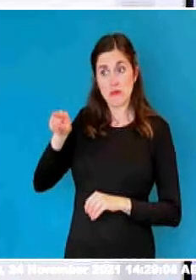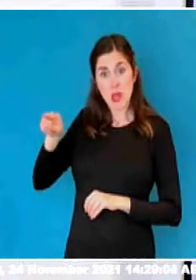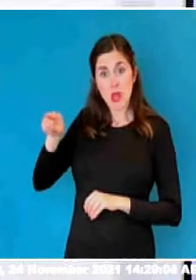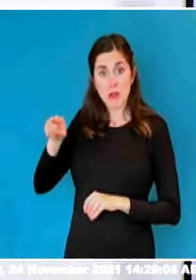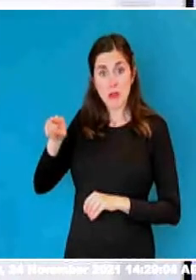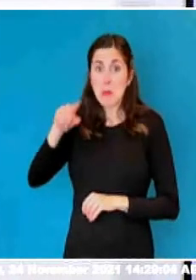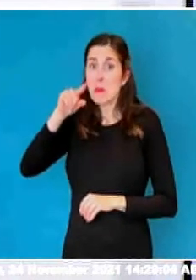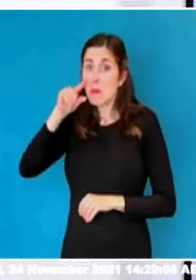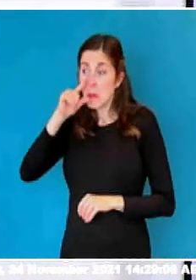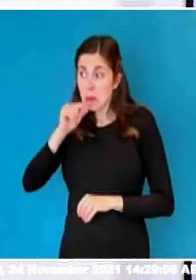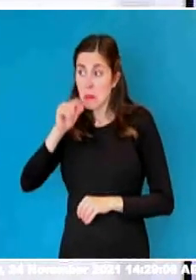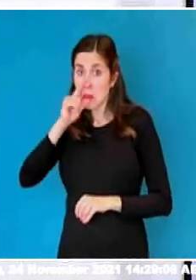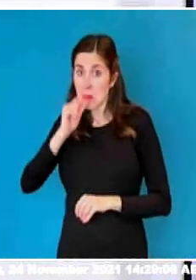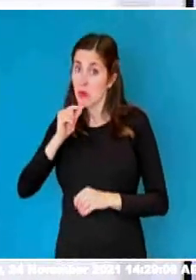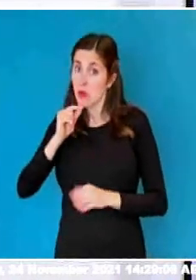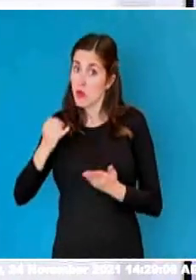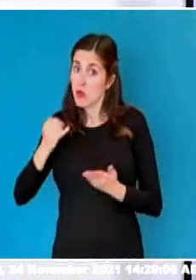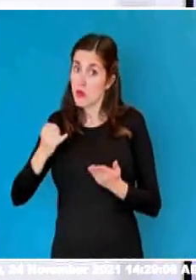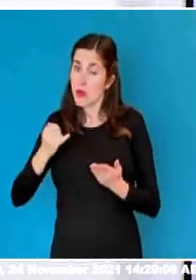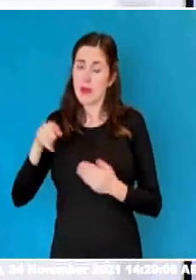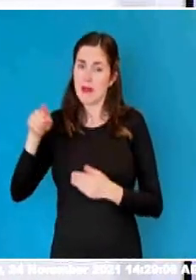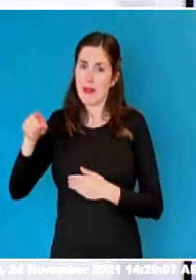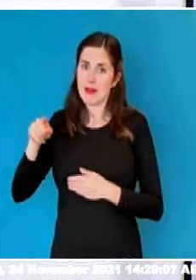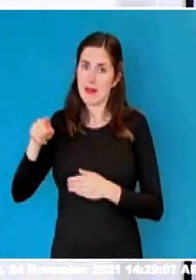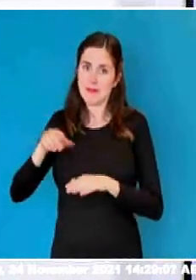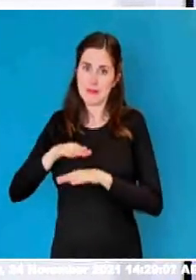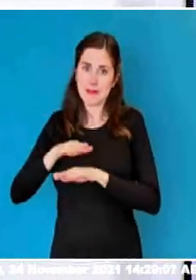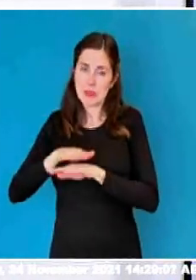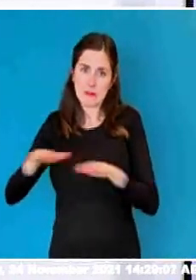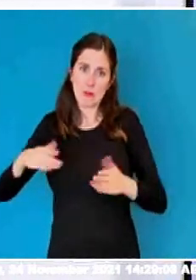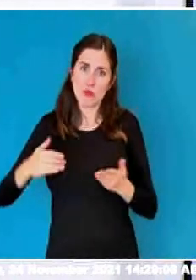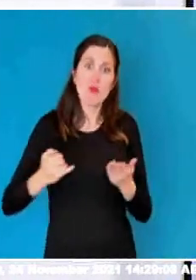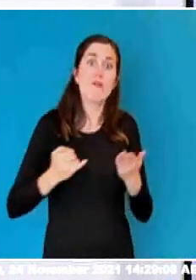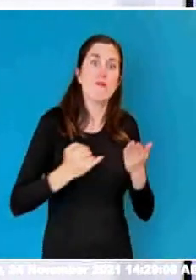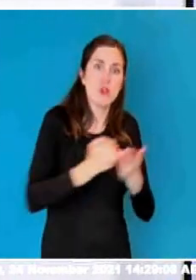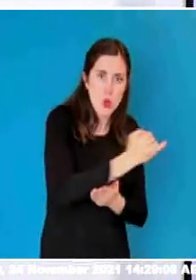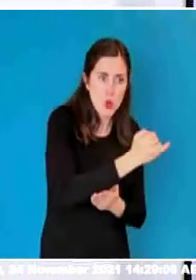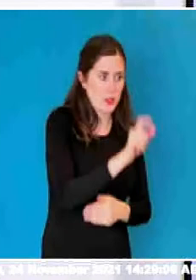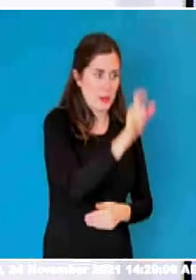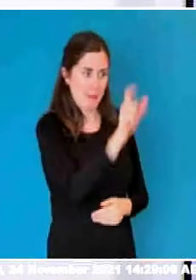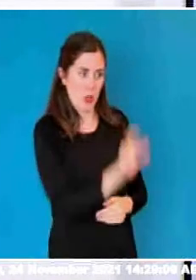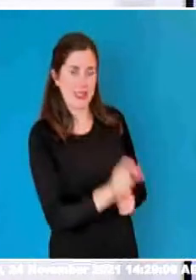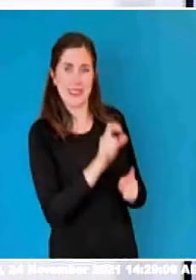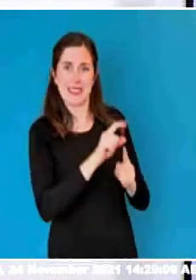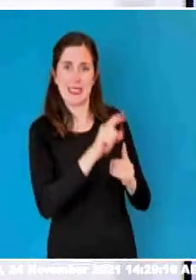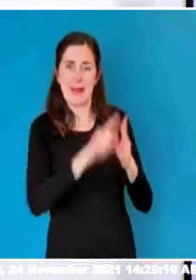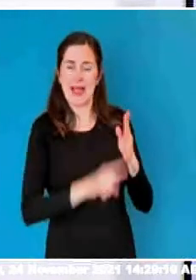persons with disability because of perceived or actual [work health safety] risk.